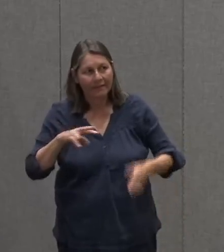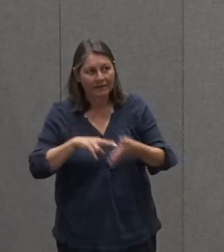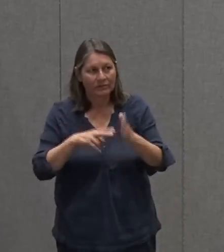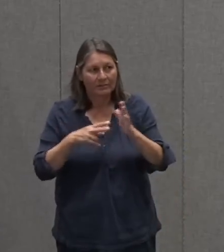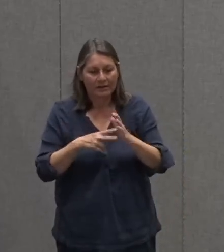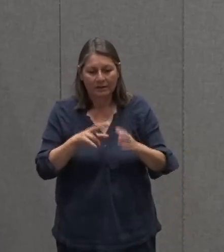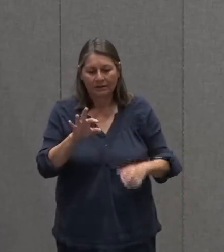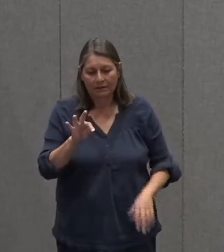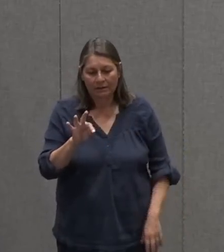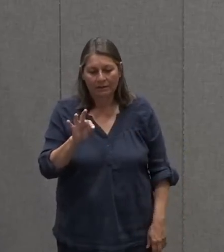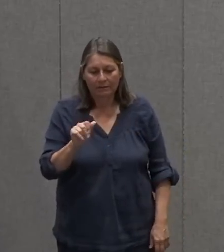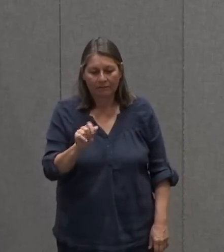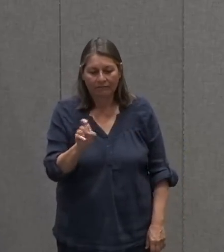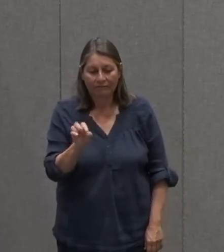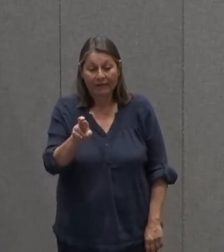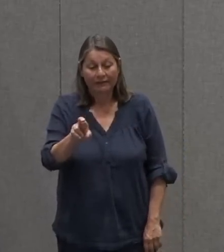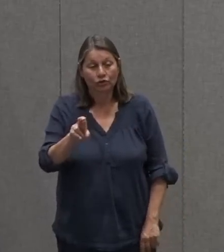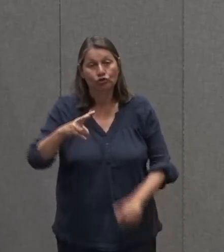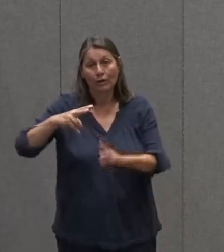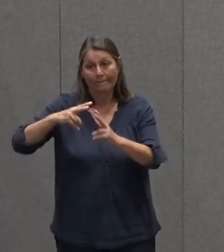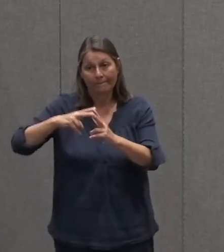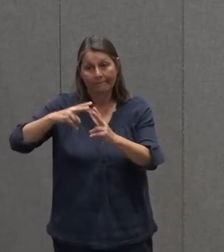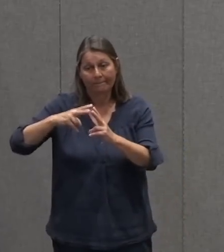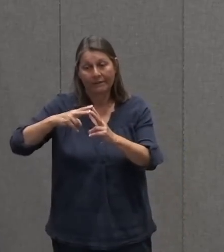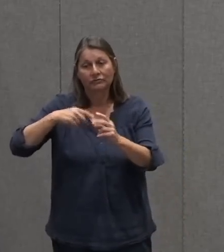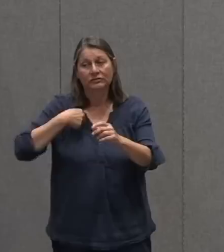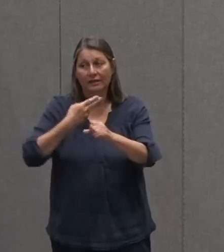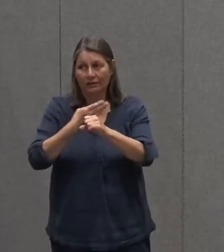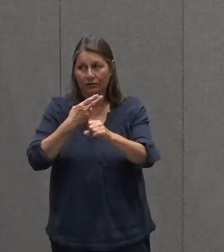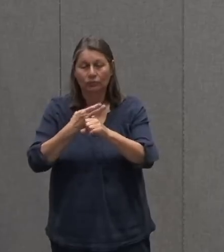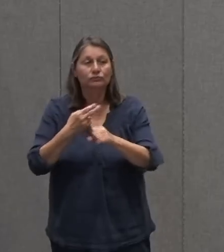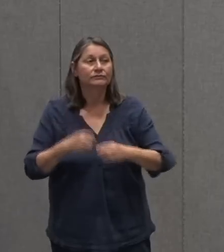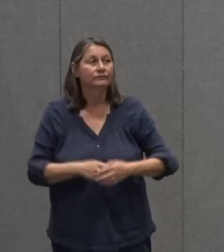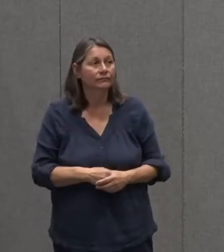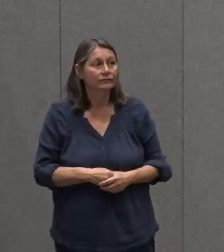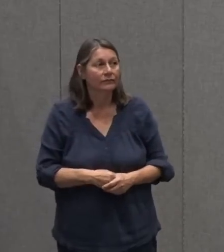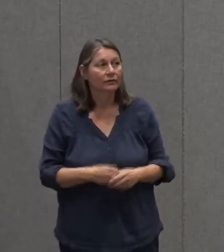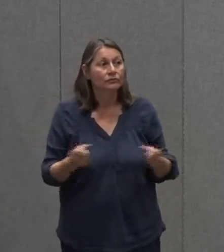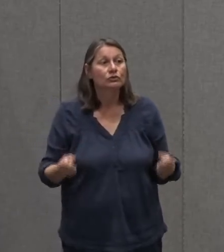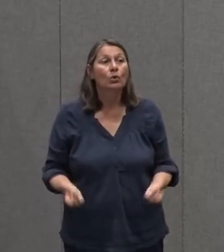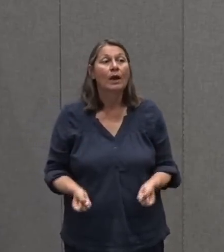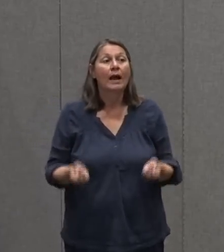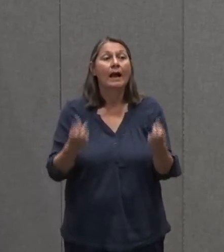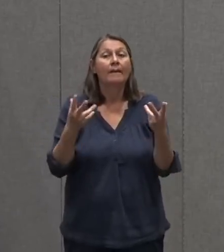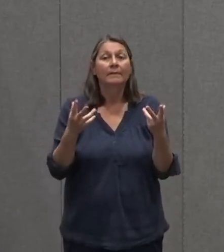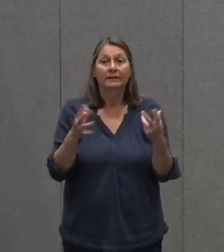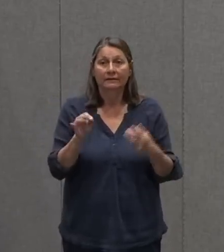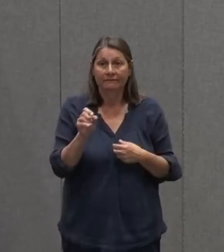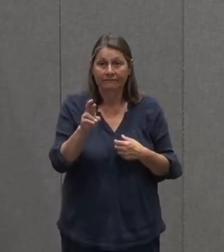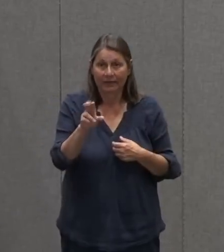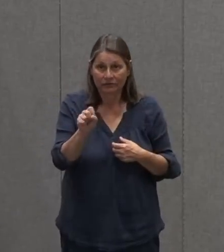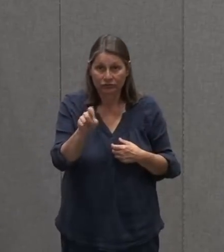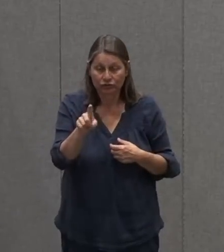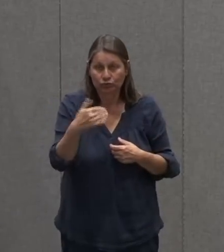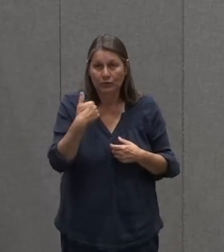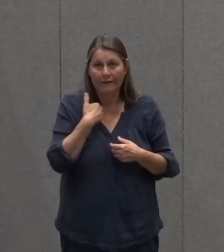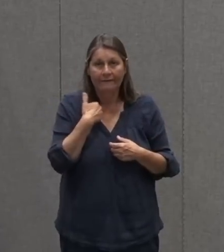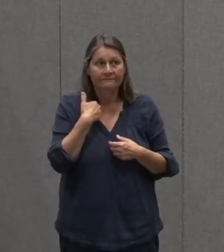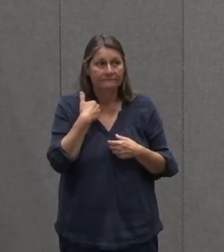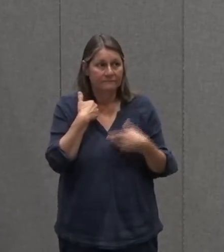That was another strategy that I really like to use. So how many factors do we have there for 21?